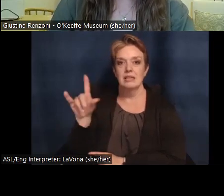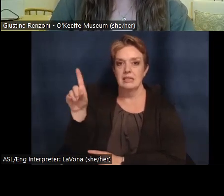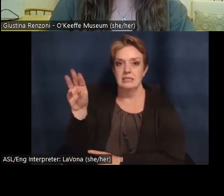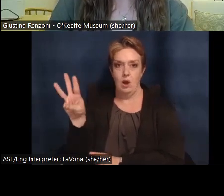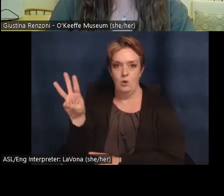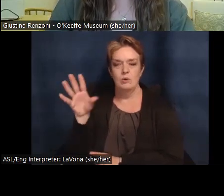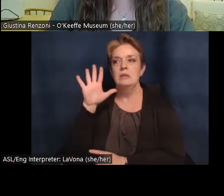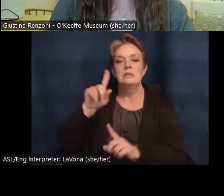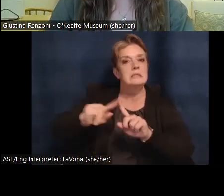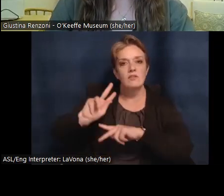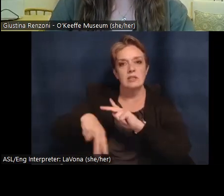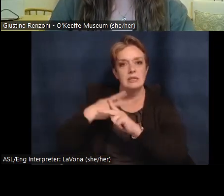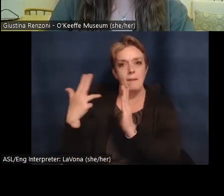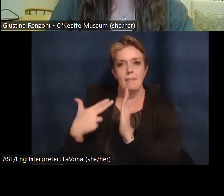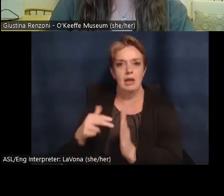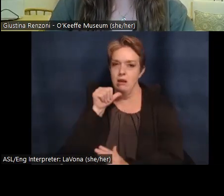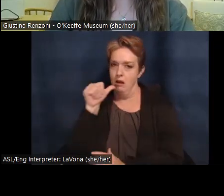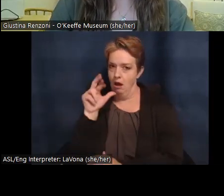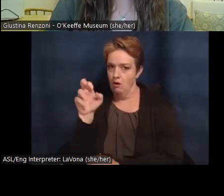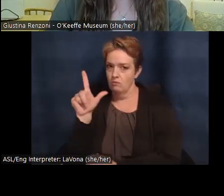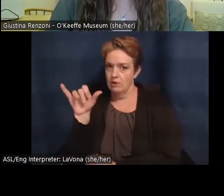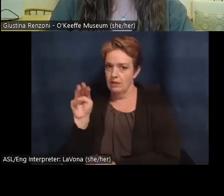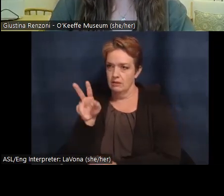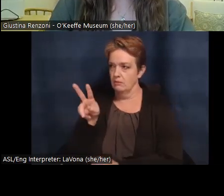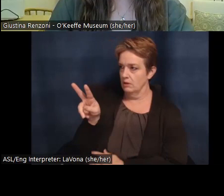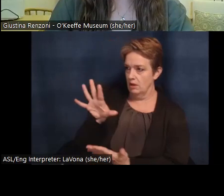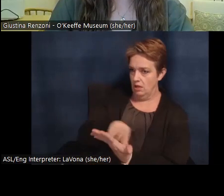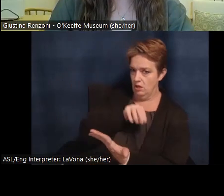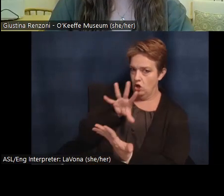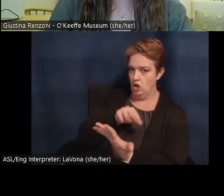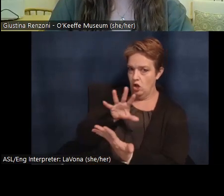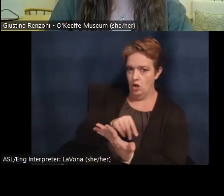She experimented with abstraction for two years while she taught art in West Texas.